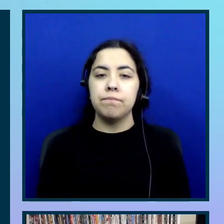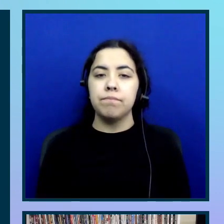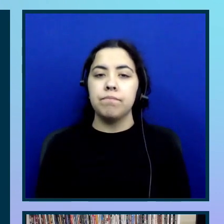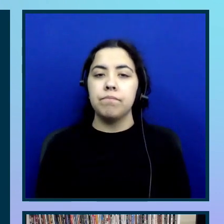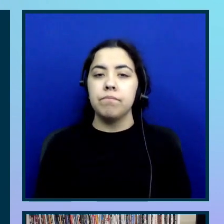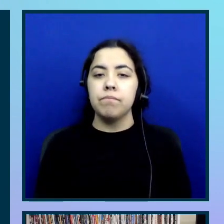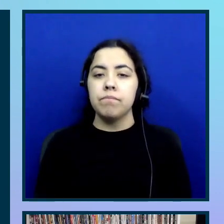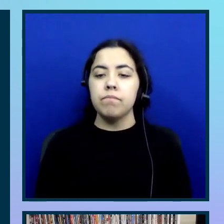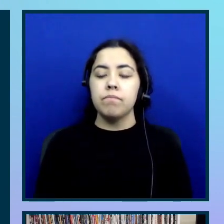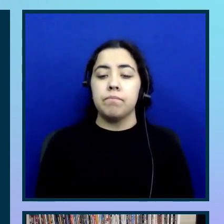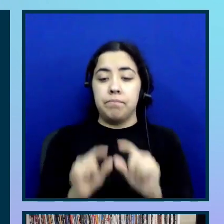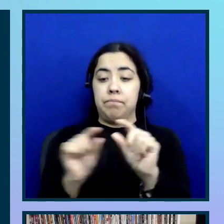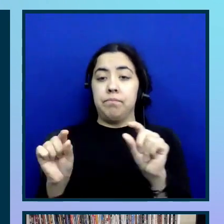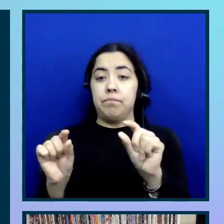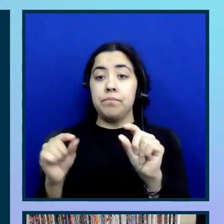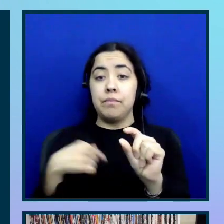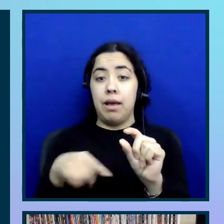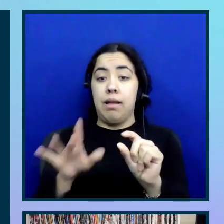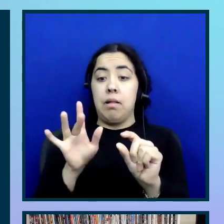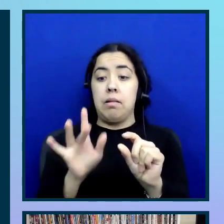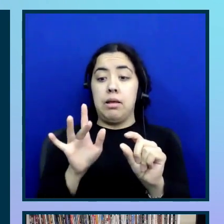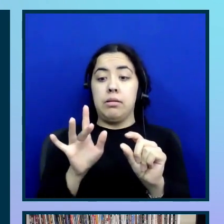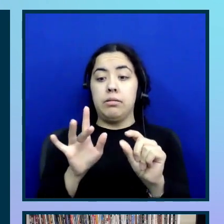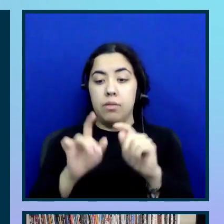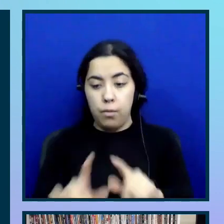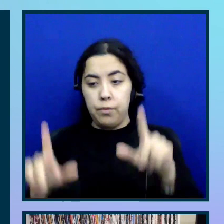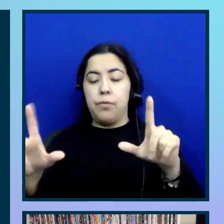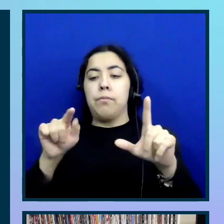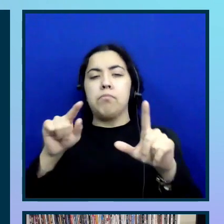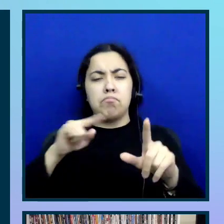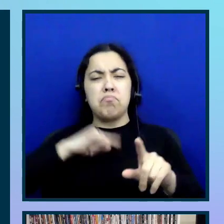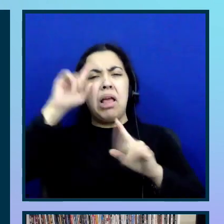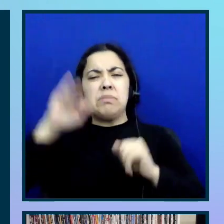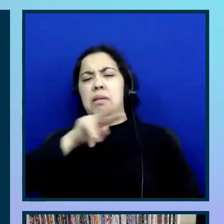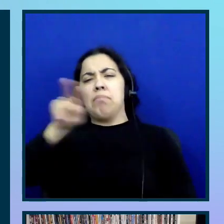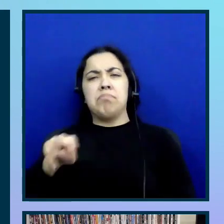Did clicking the thing meet my expectations? So in other words, did activating the control